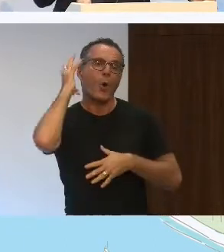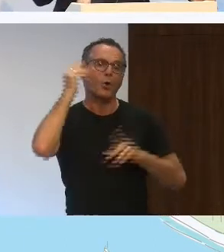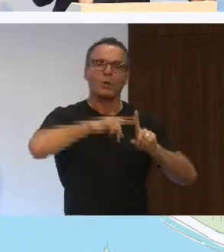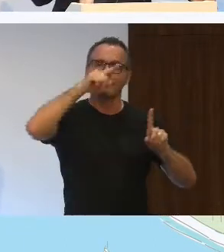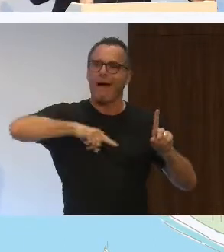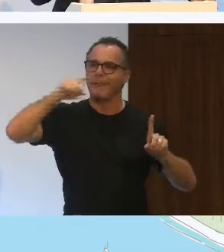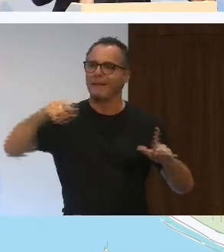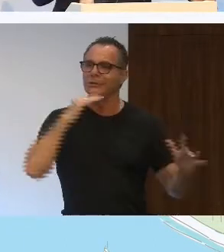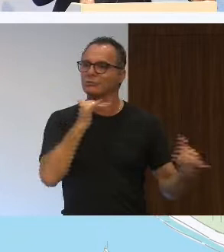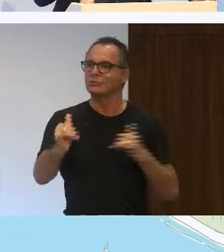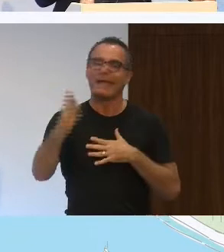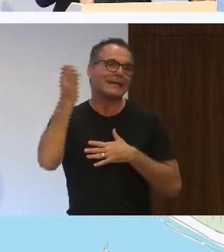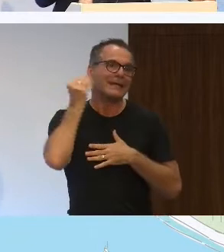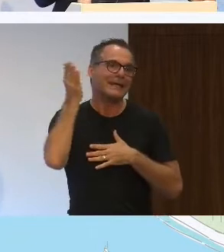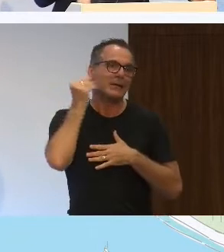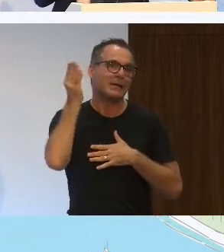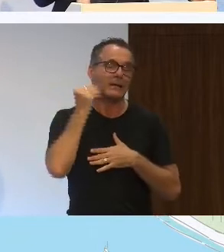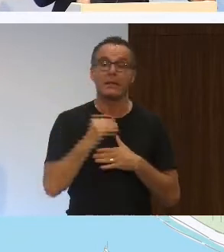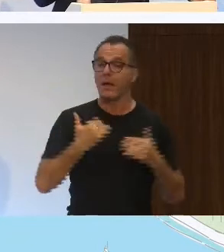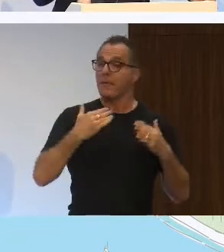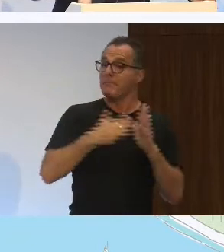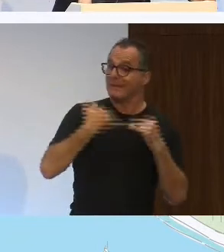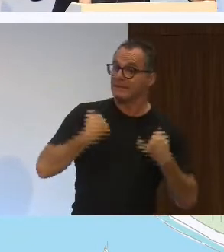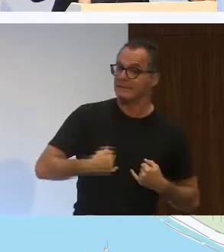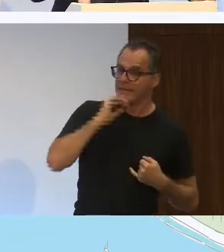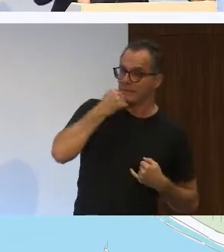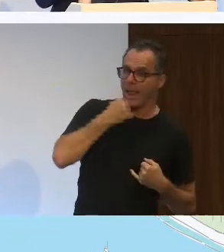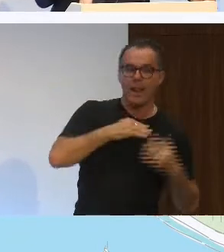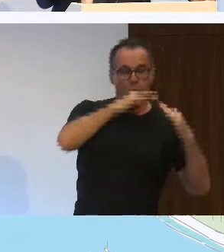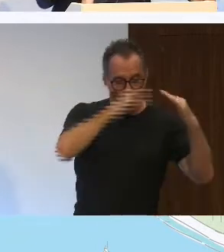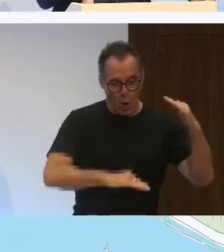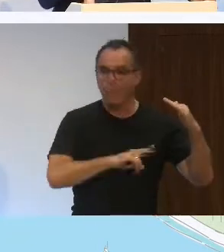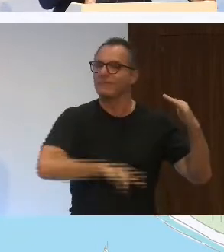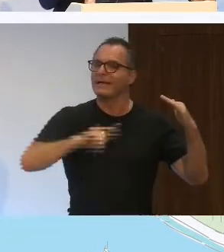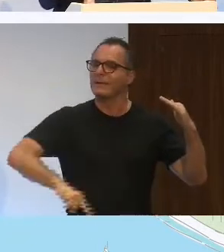And there is a typical hearing loss in Meniere’s disease at low frequency that's very, very typical for this disease.